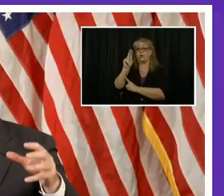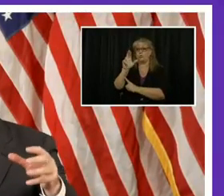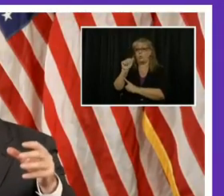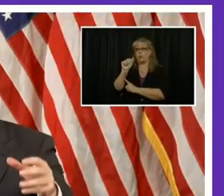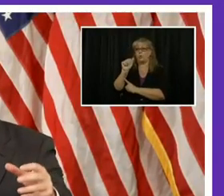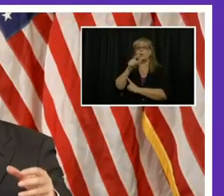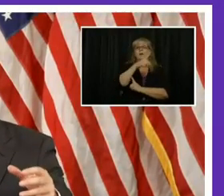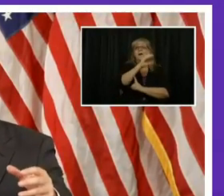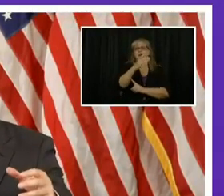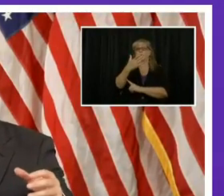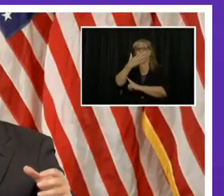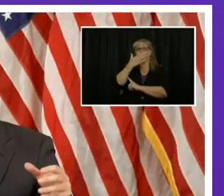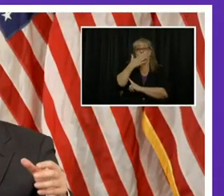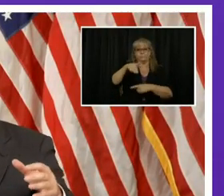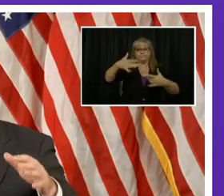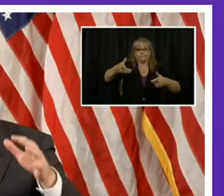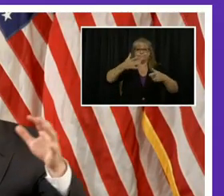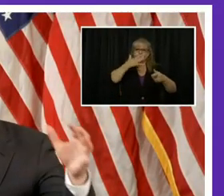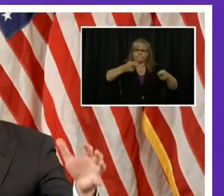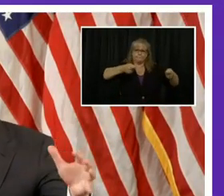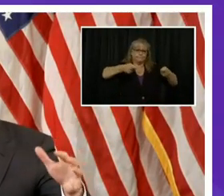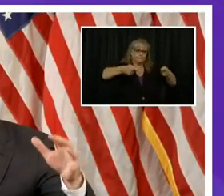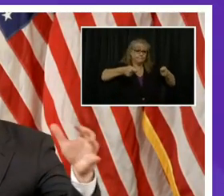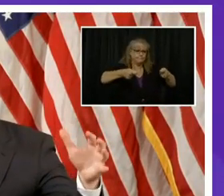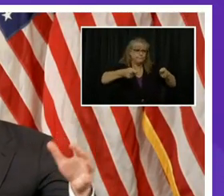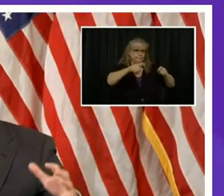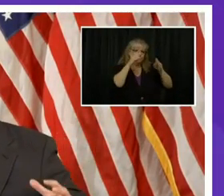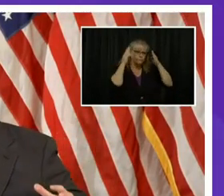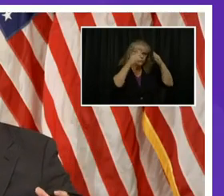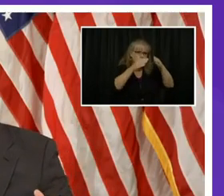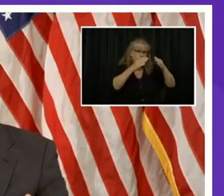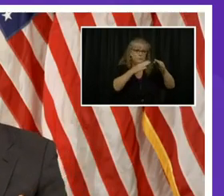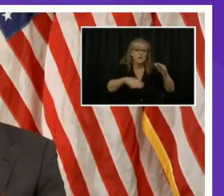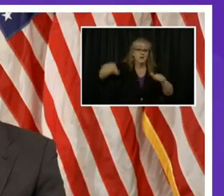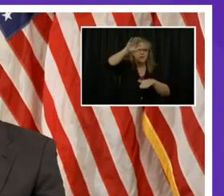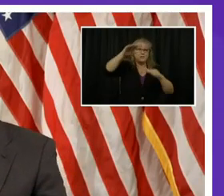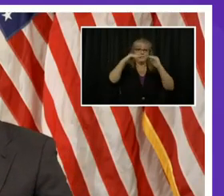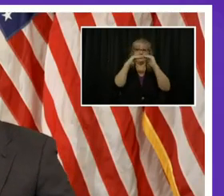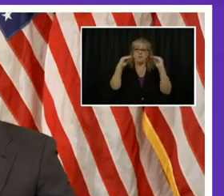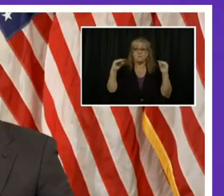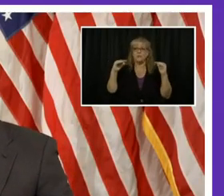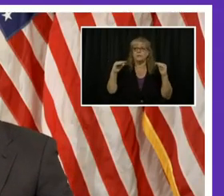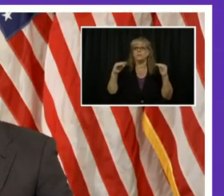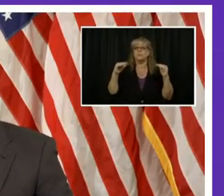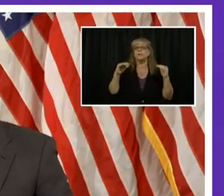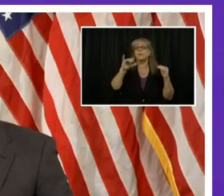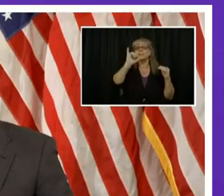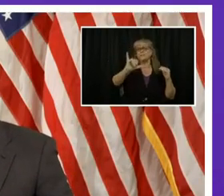TO ANNOUNCE A STATEWIDE MASK MANDATE.